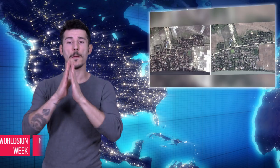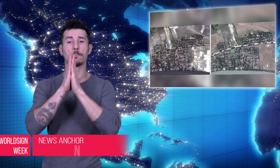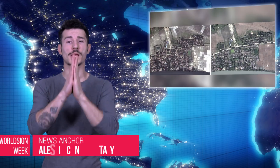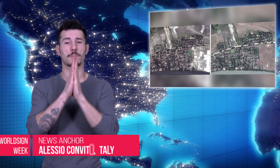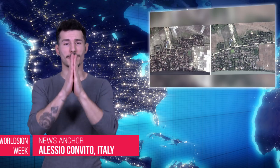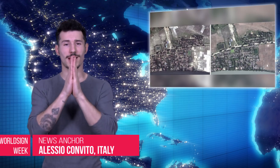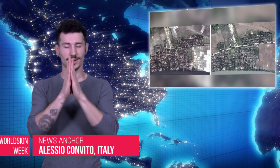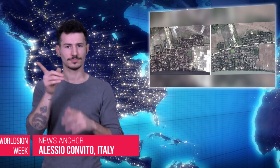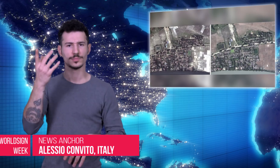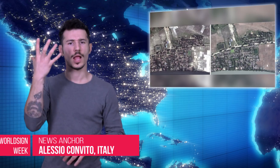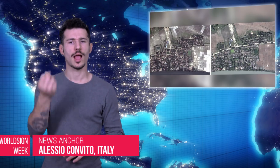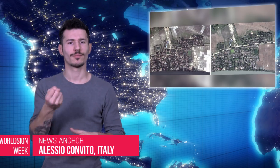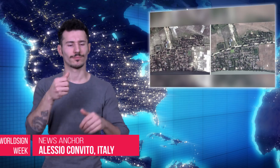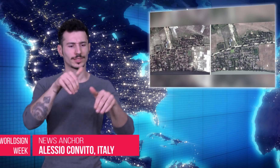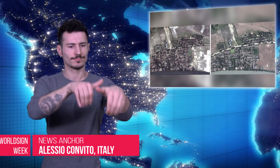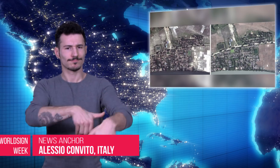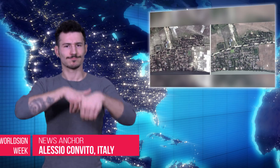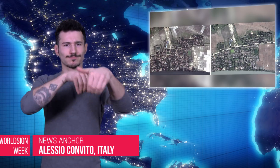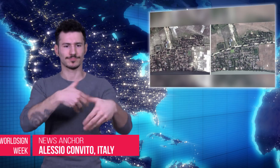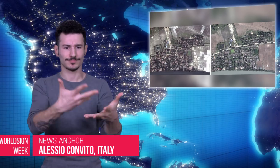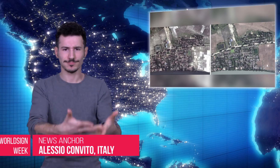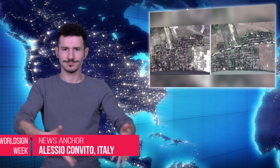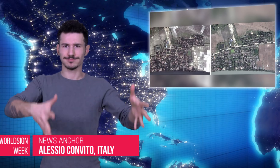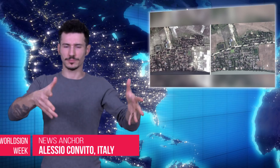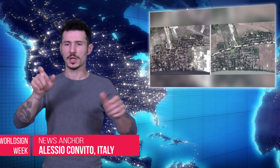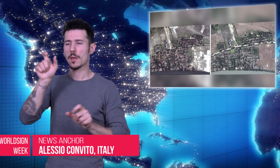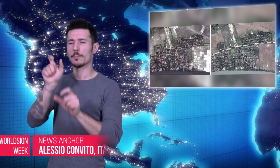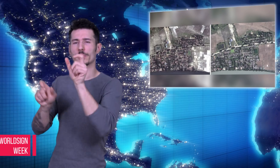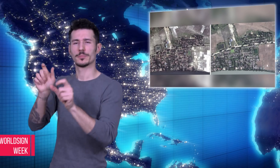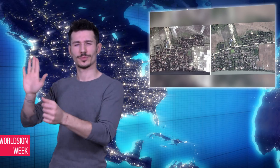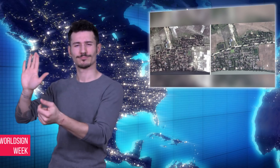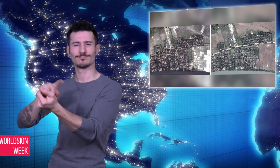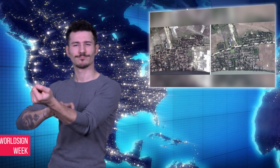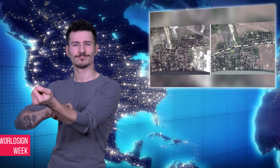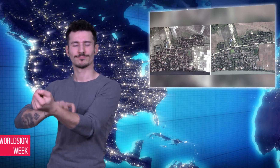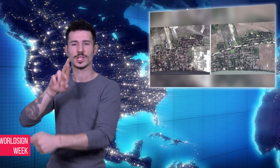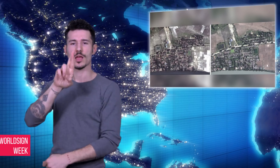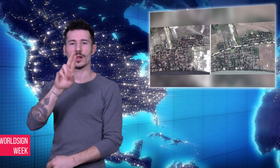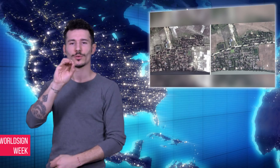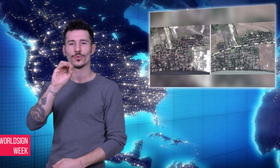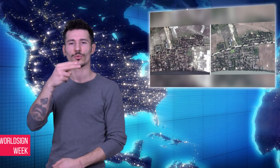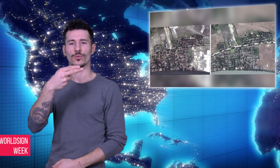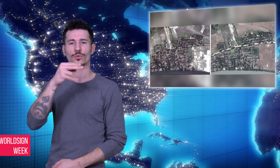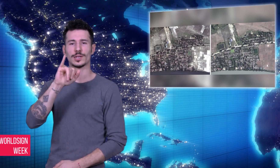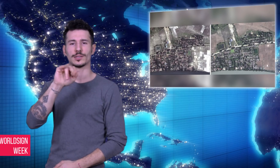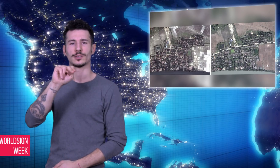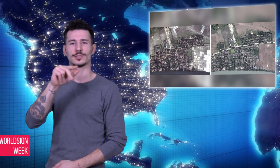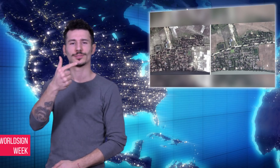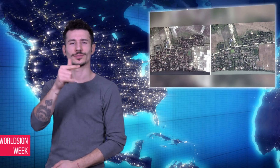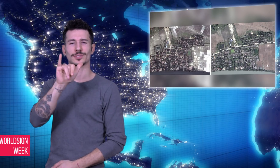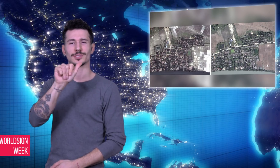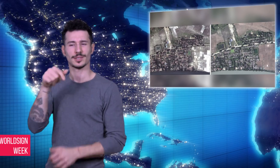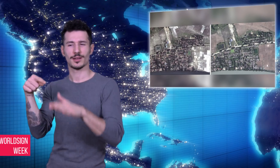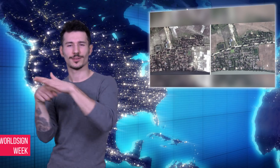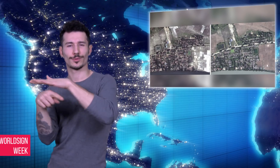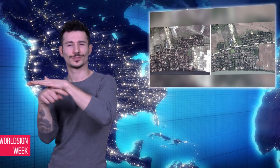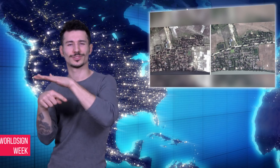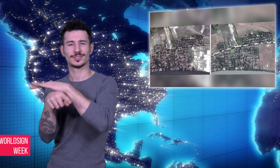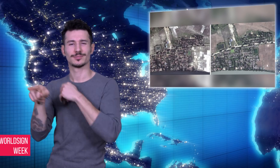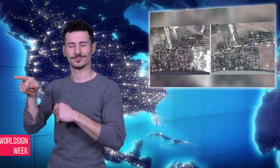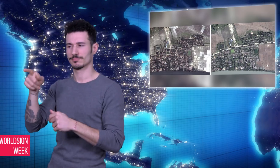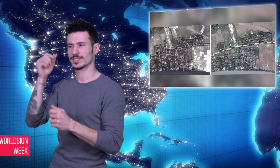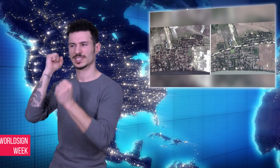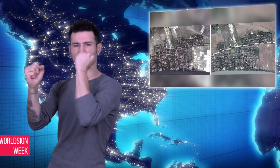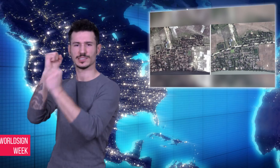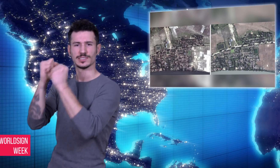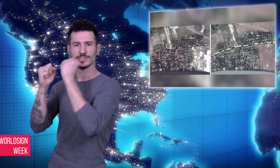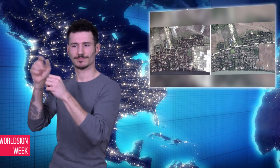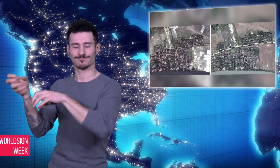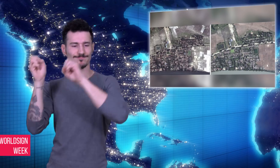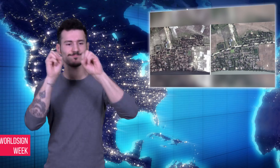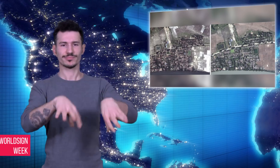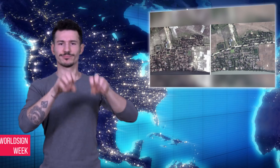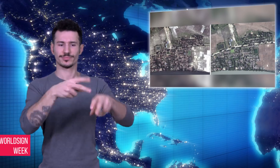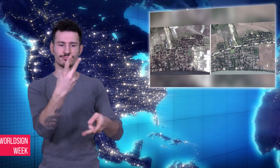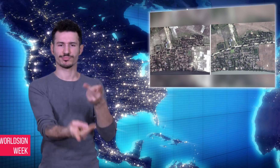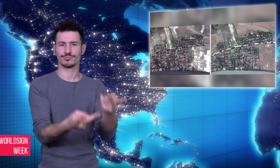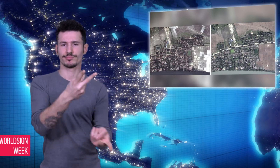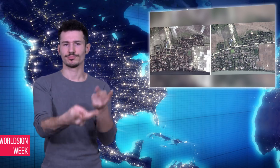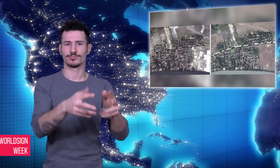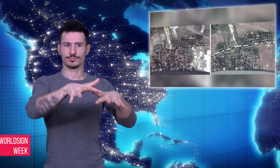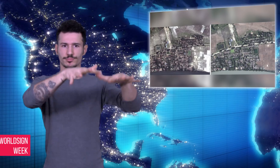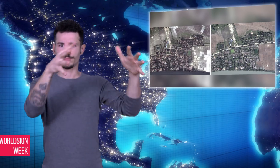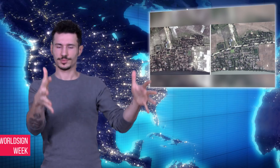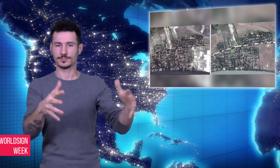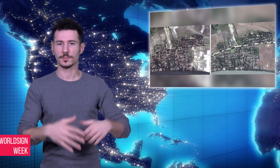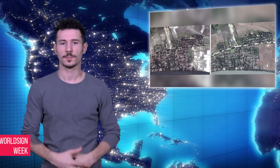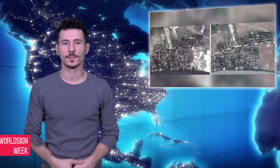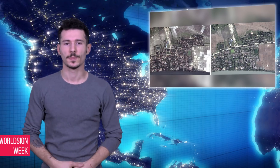Alessio: Mass graves of Rohingya refugees in Myanmar